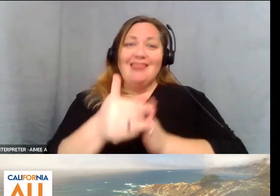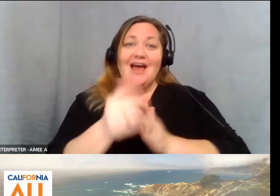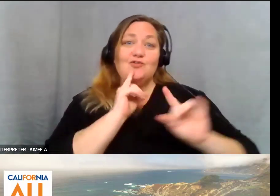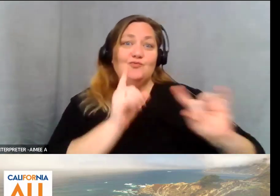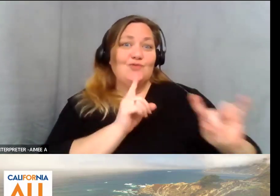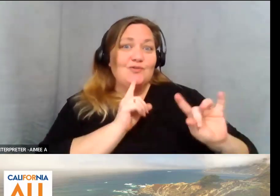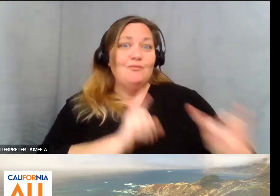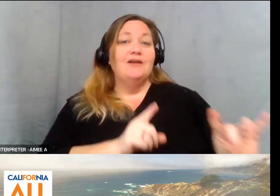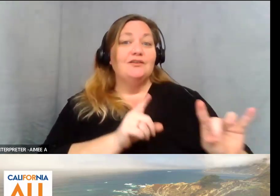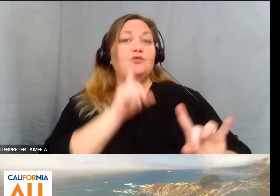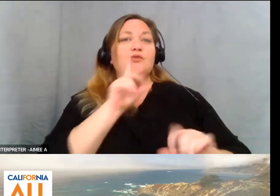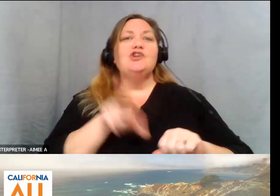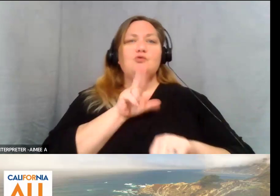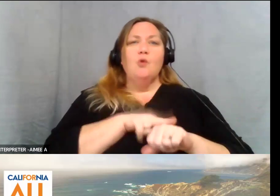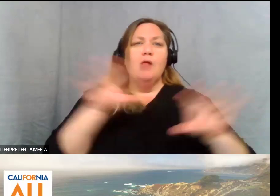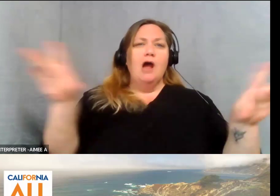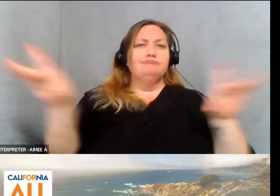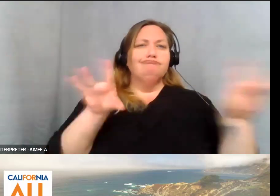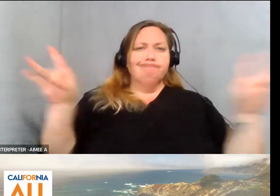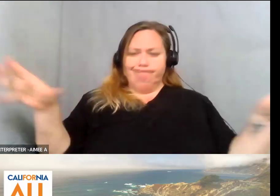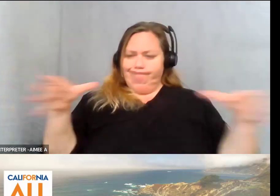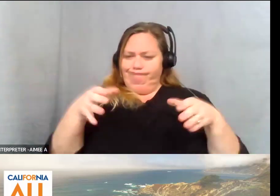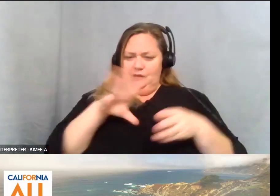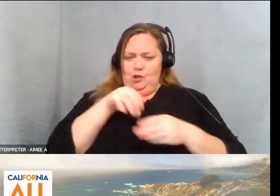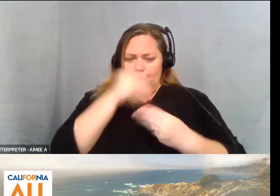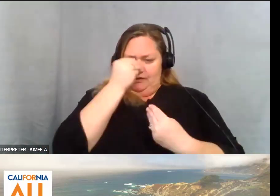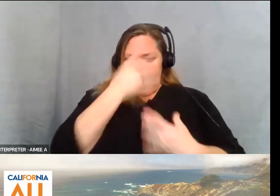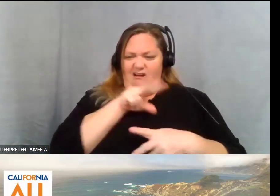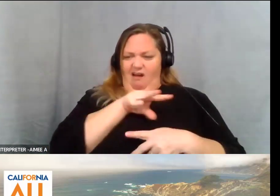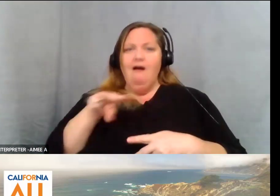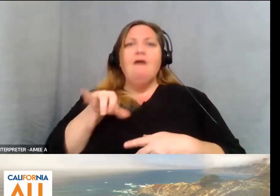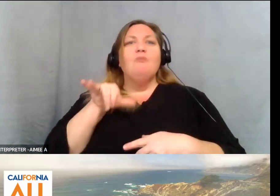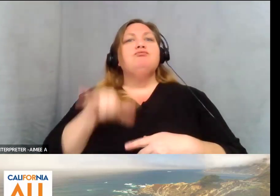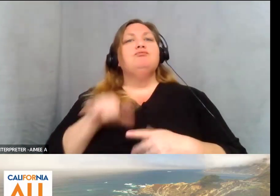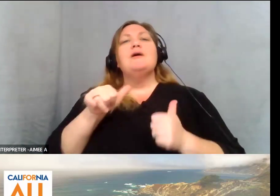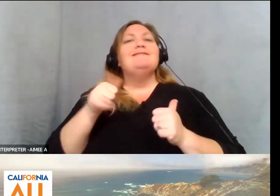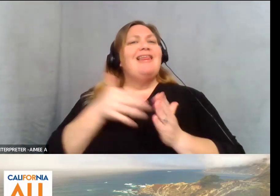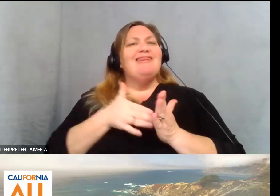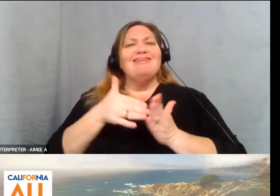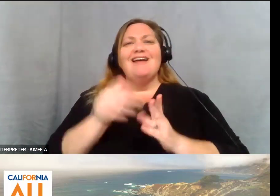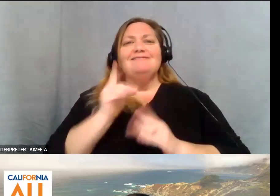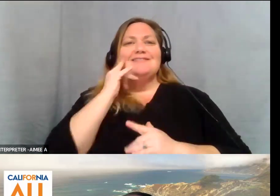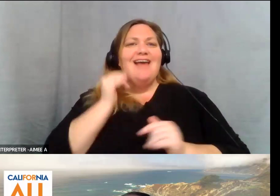or when you normalize and clean the data was, you know, tens of thousands of Californians that it,